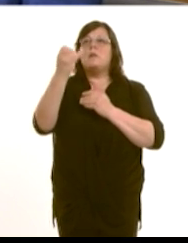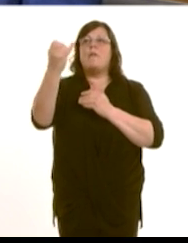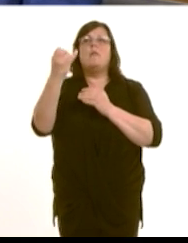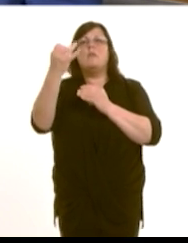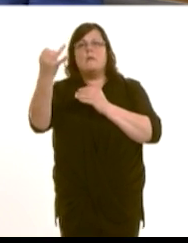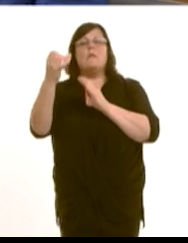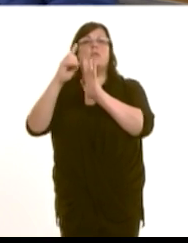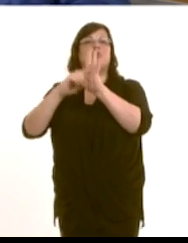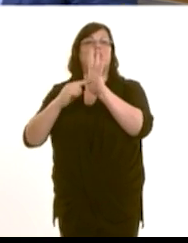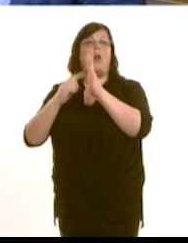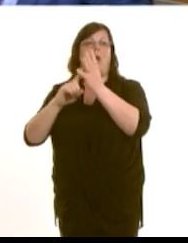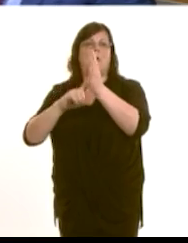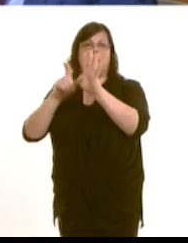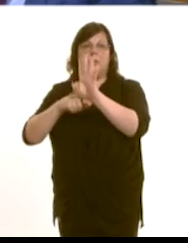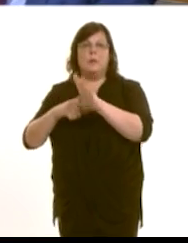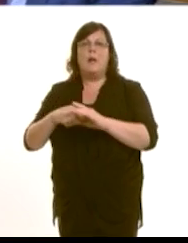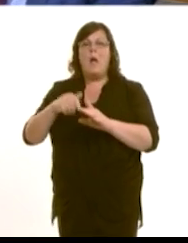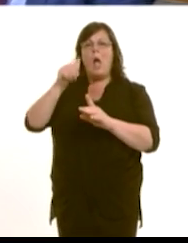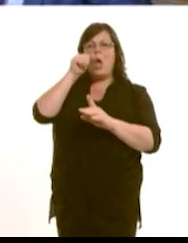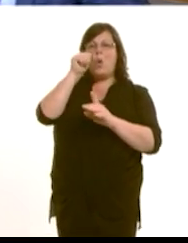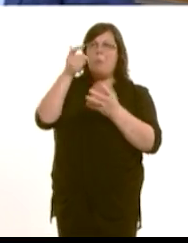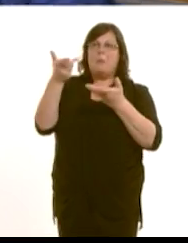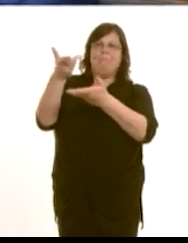With Caerhun, I understand that has already been approved.